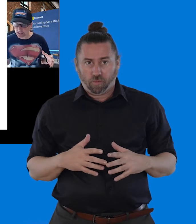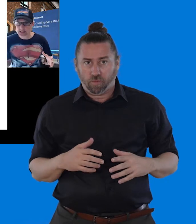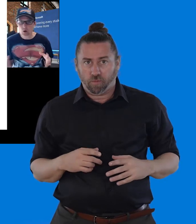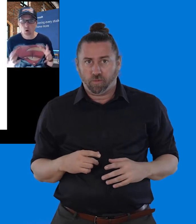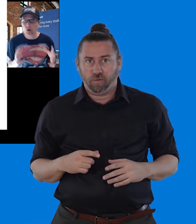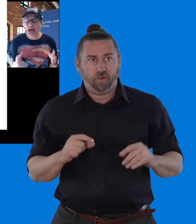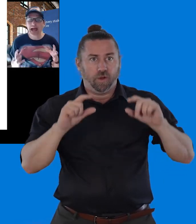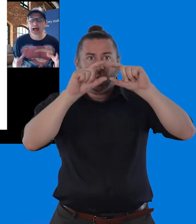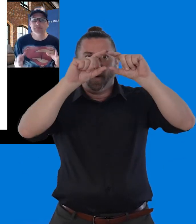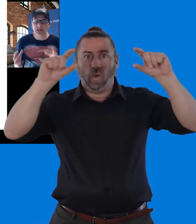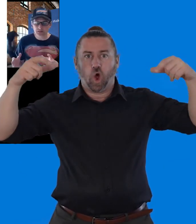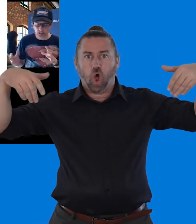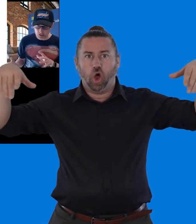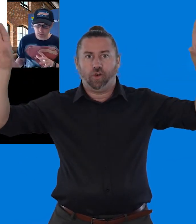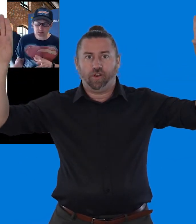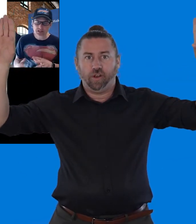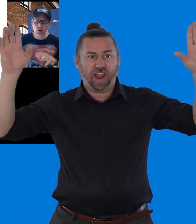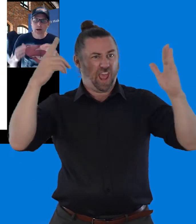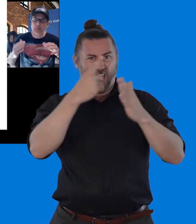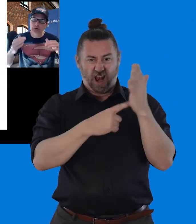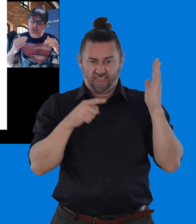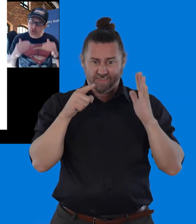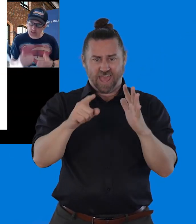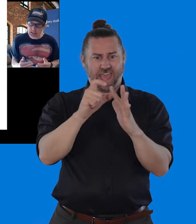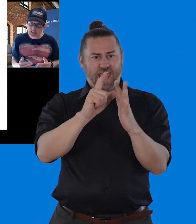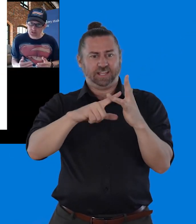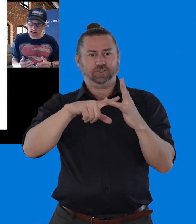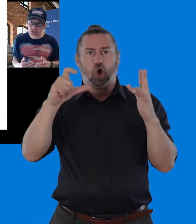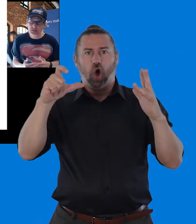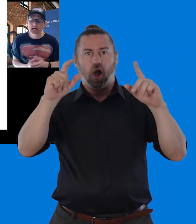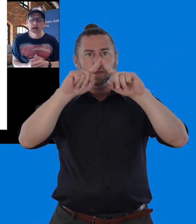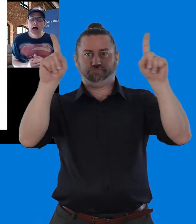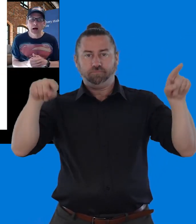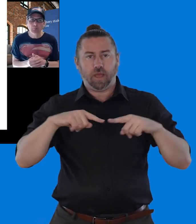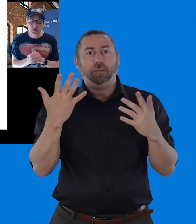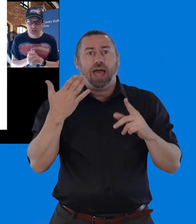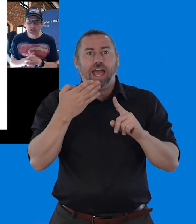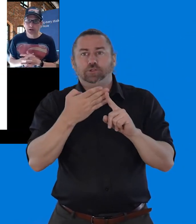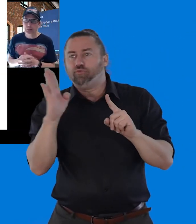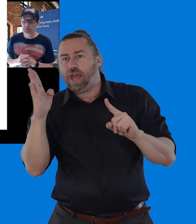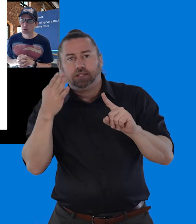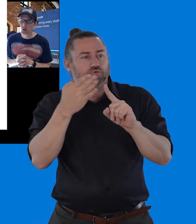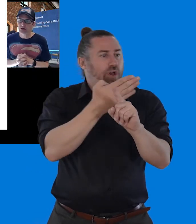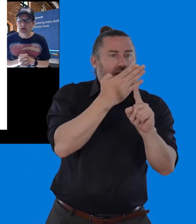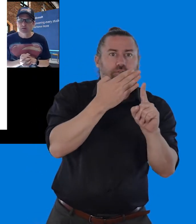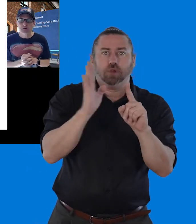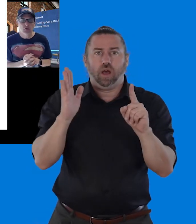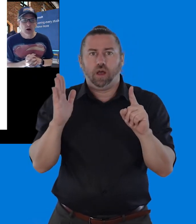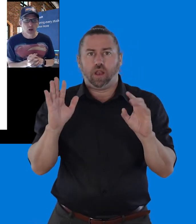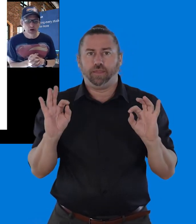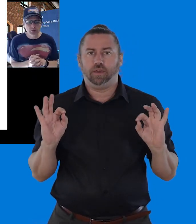OK, so all I have is my document, so I'm reducing distractions, which is going to be important for a lot